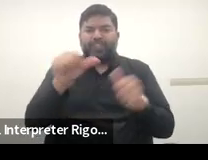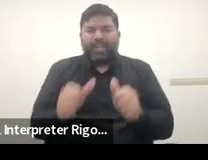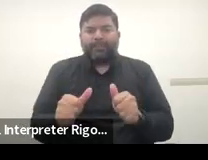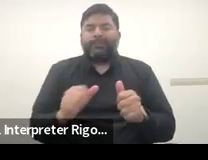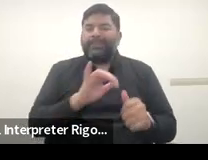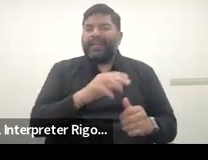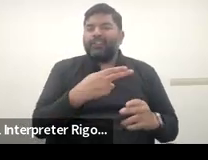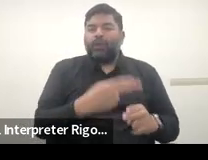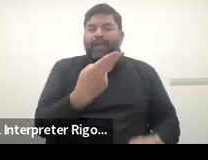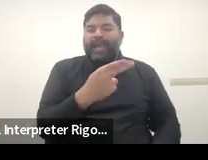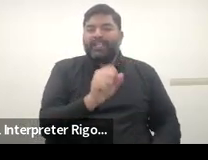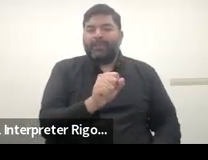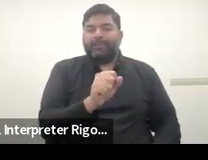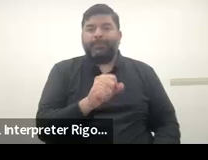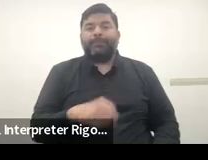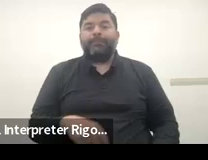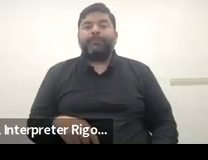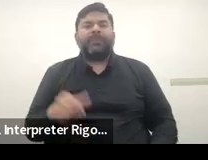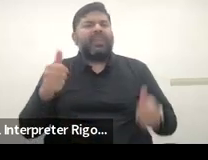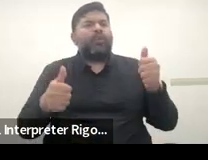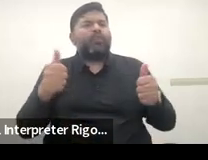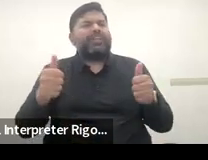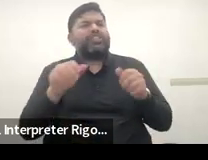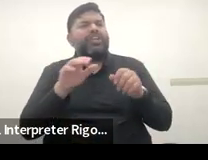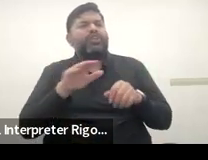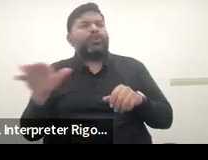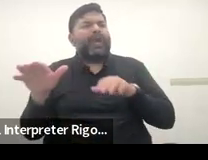I can't tell which direction each of these signs is going. LEE: Yeah if you're left-handed then it's gonna